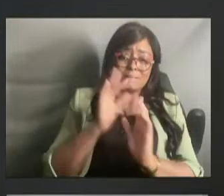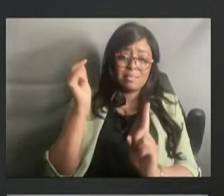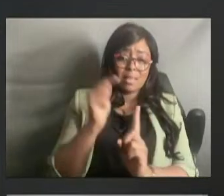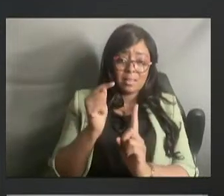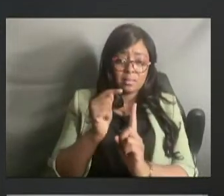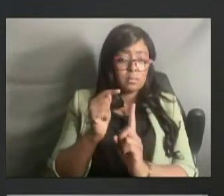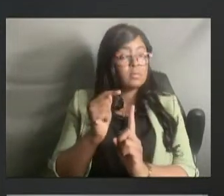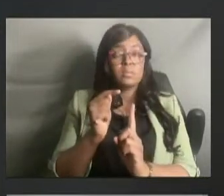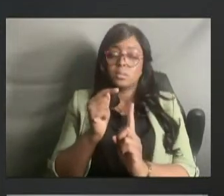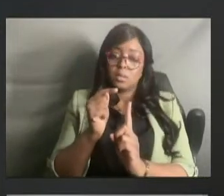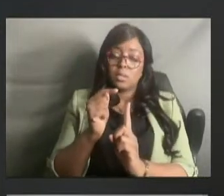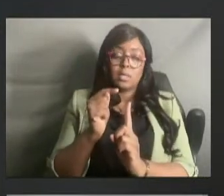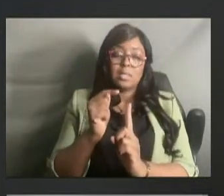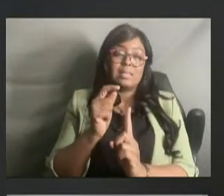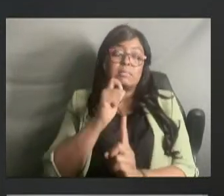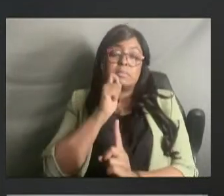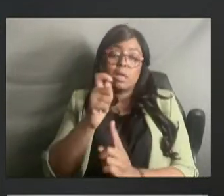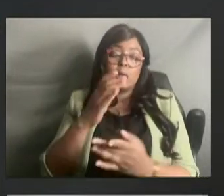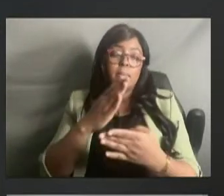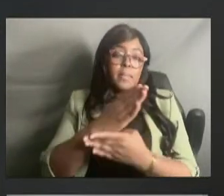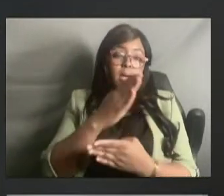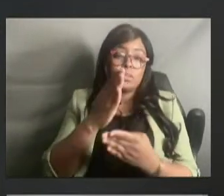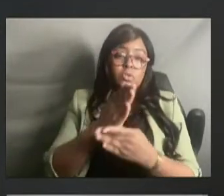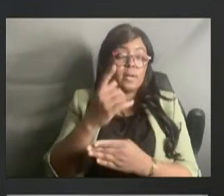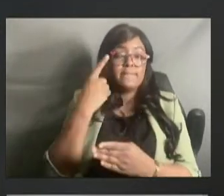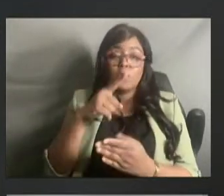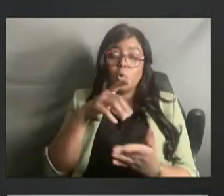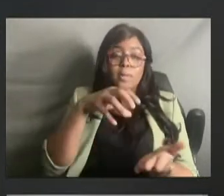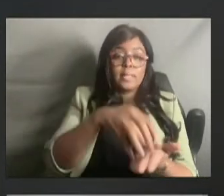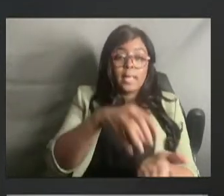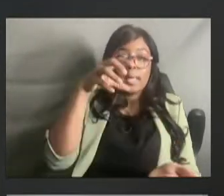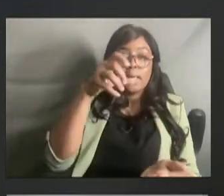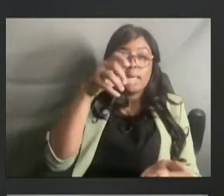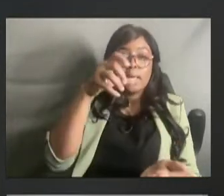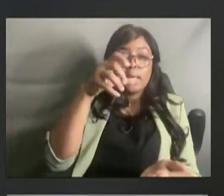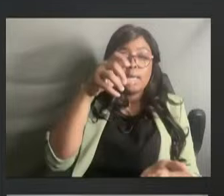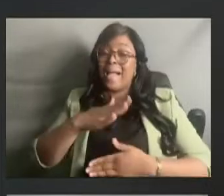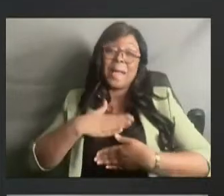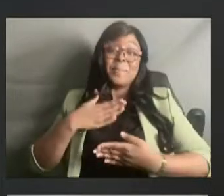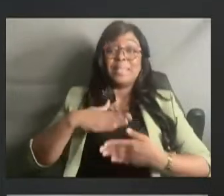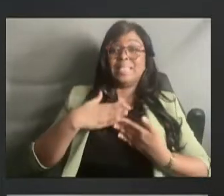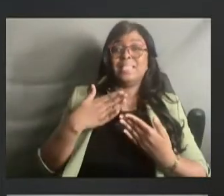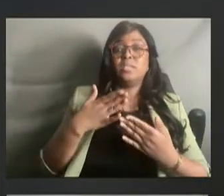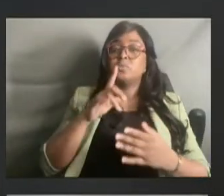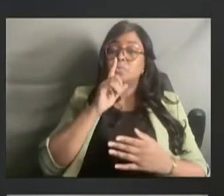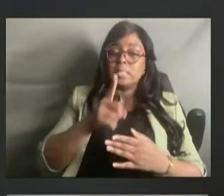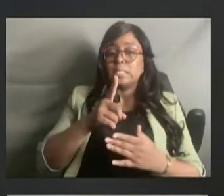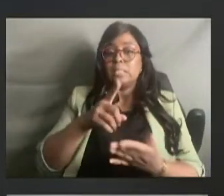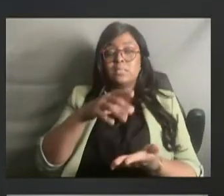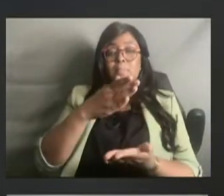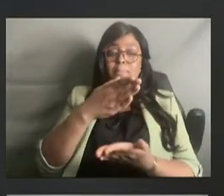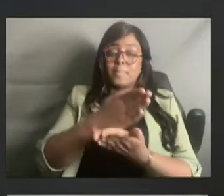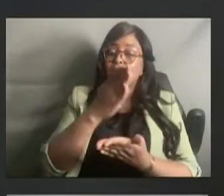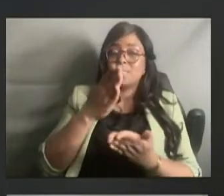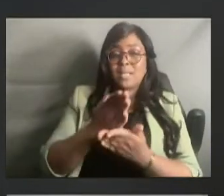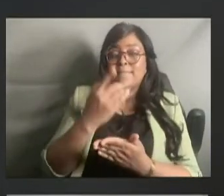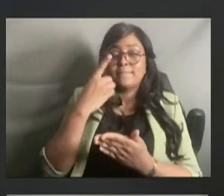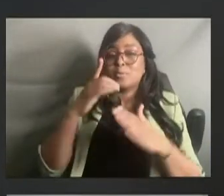and as significant of a request as this is, this is actually not